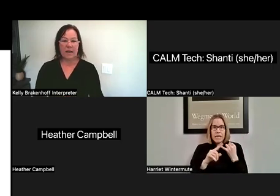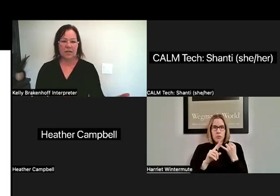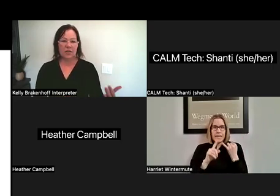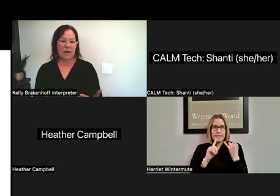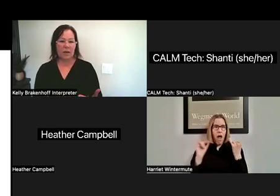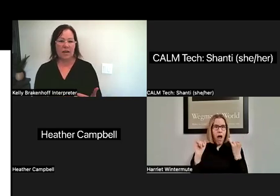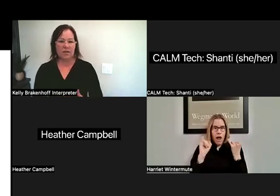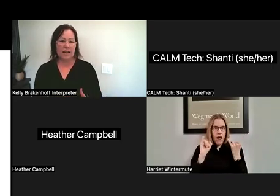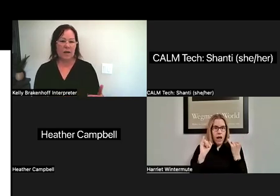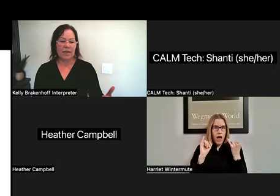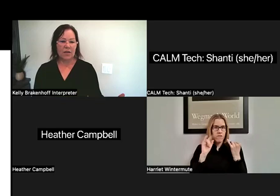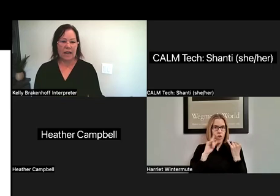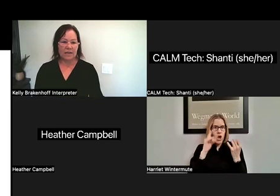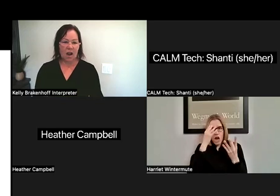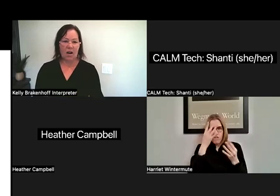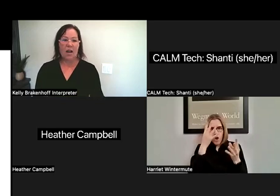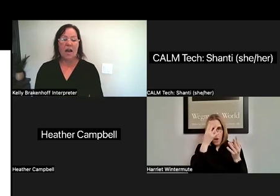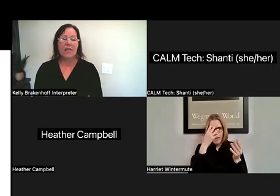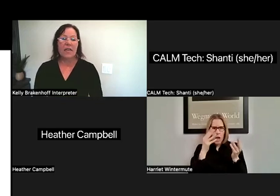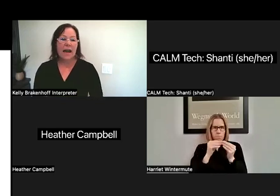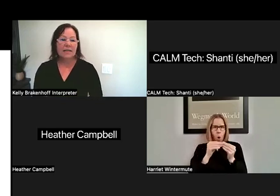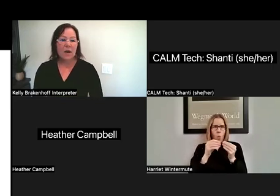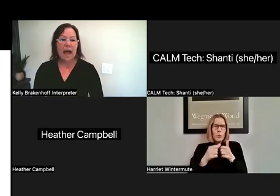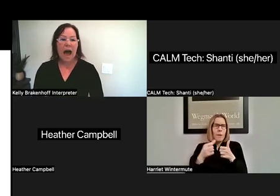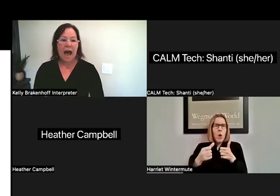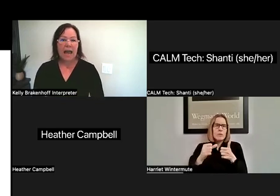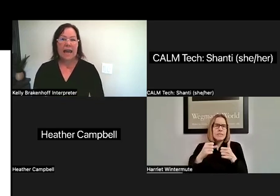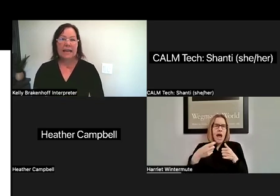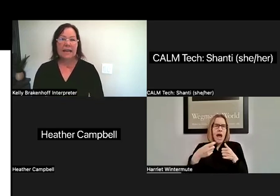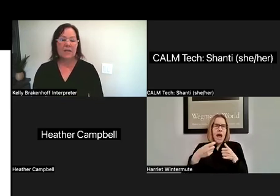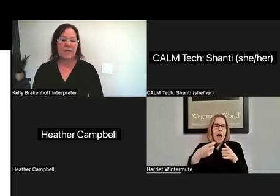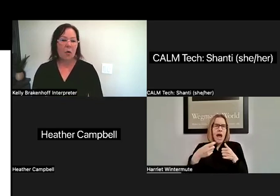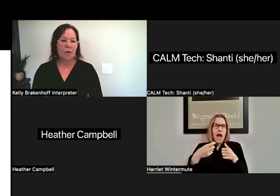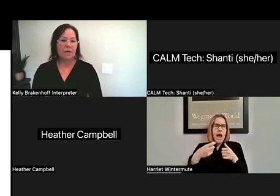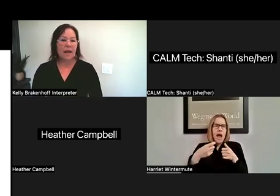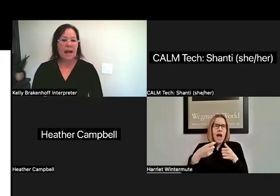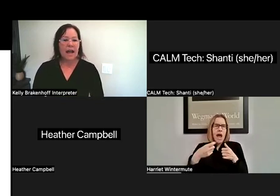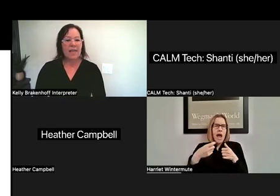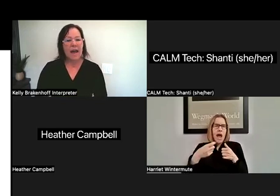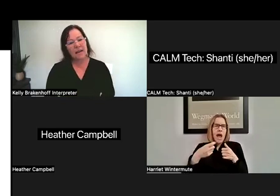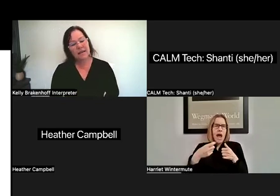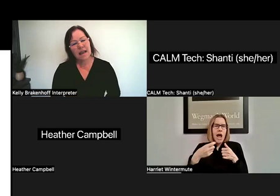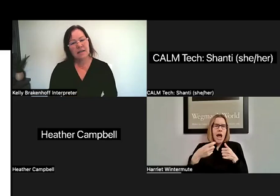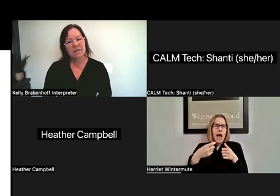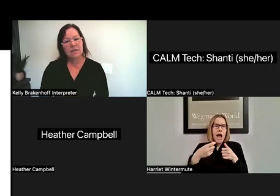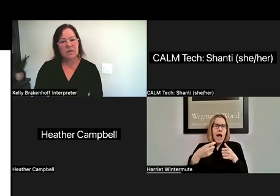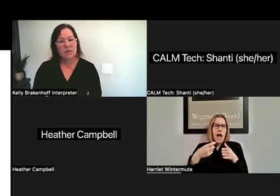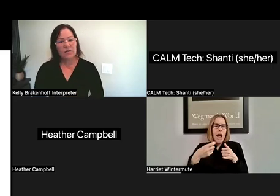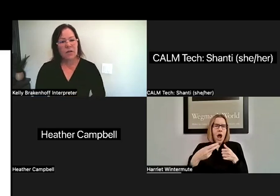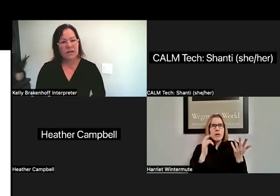make sure that we understand what their needs. The last one, I, is informed, and that tends to focus